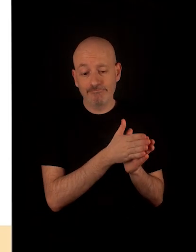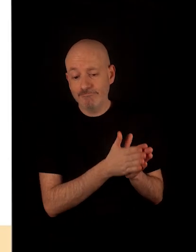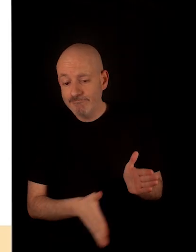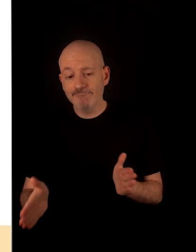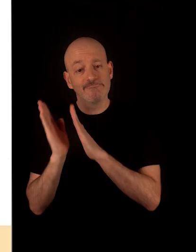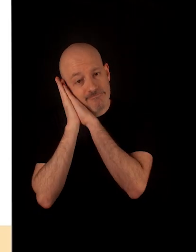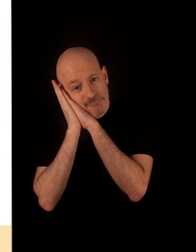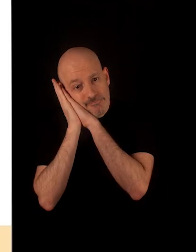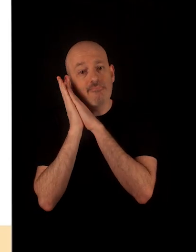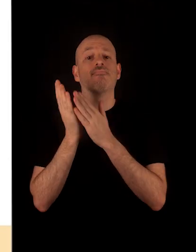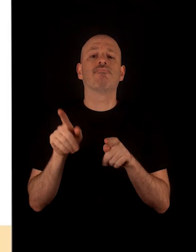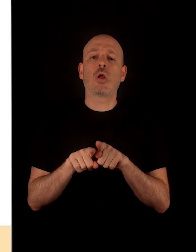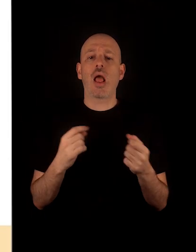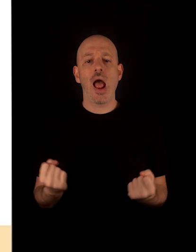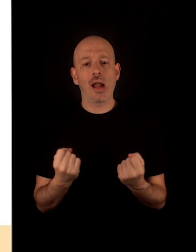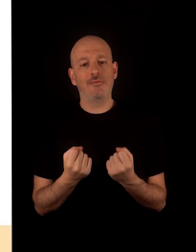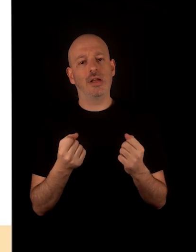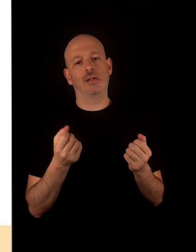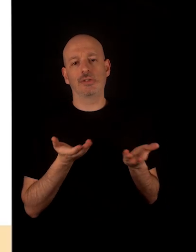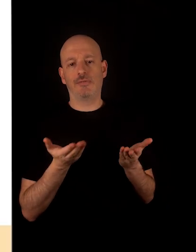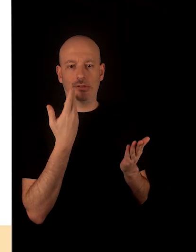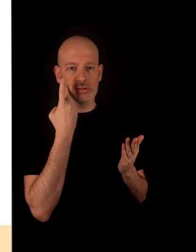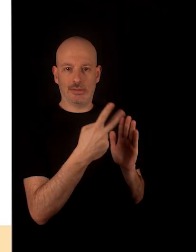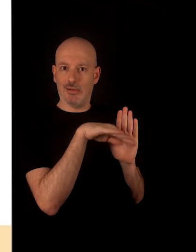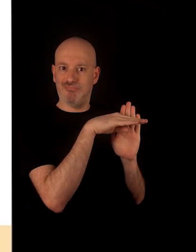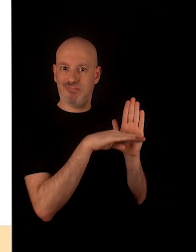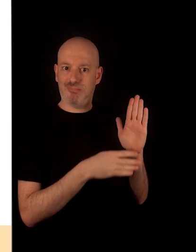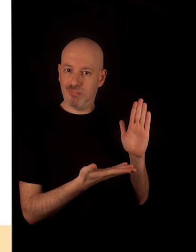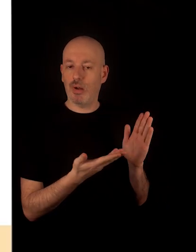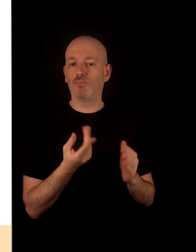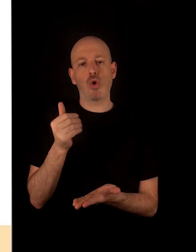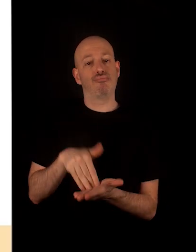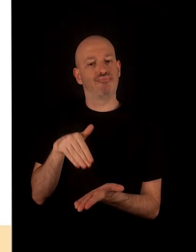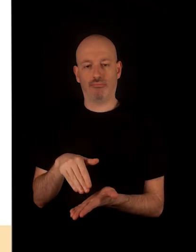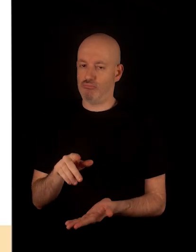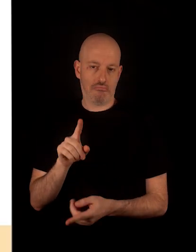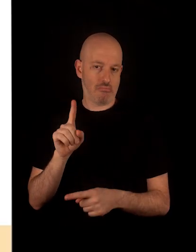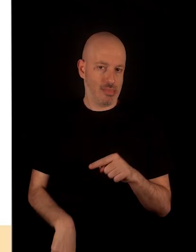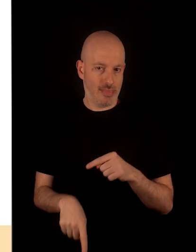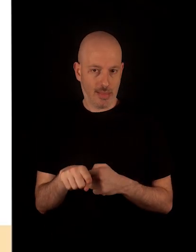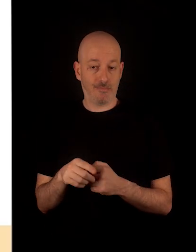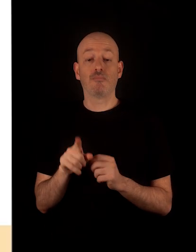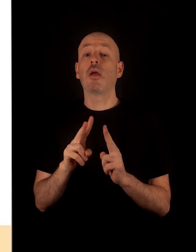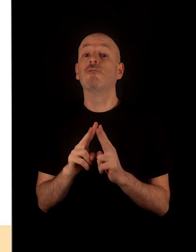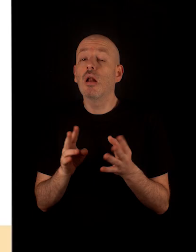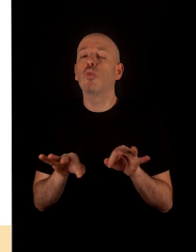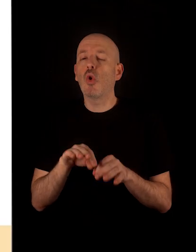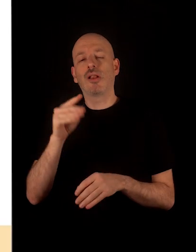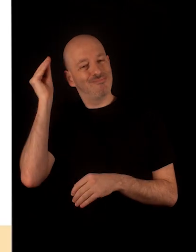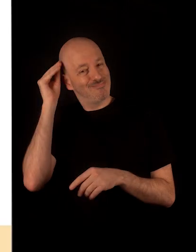either within your premises or on a rented place. You will be expected to provide a good working environment, access